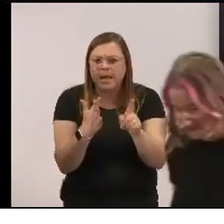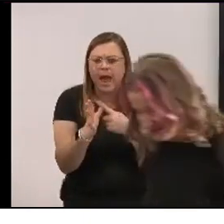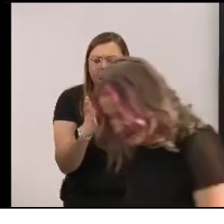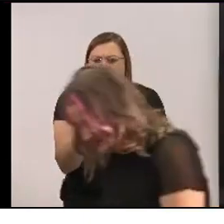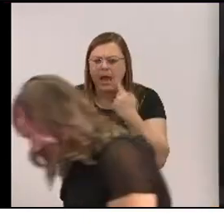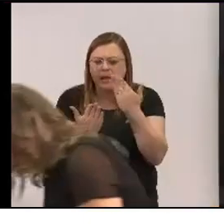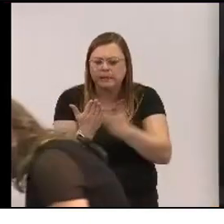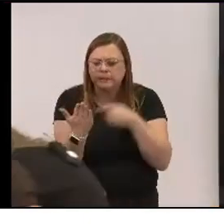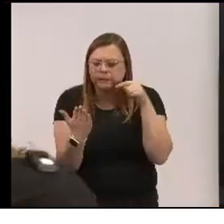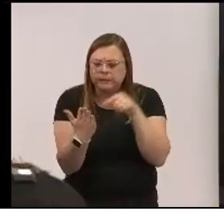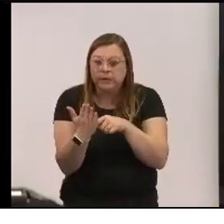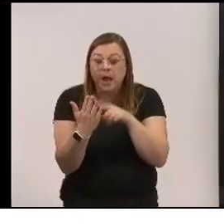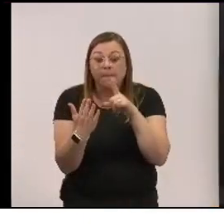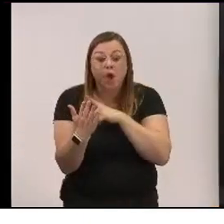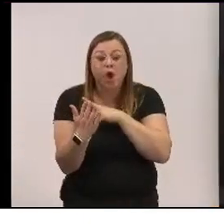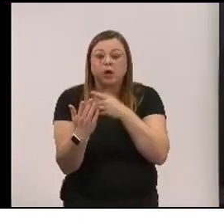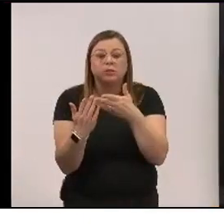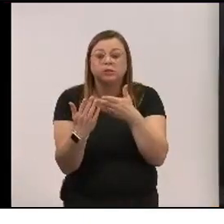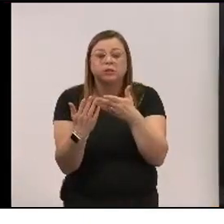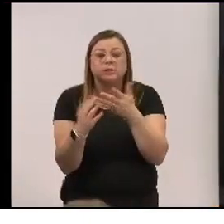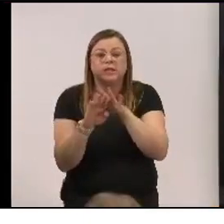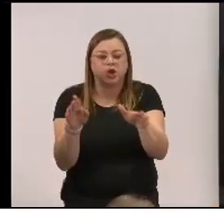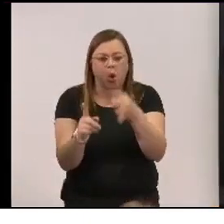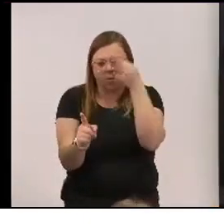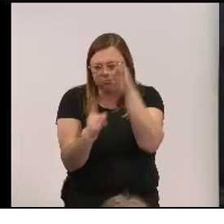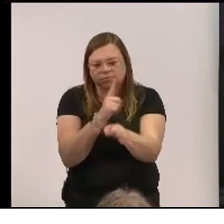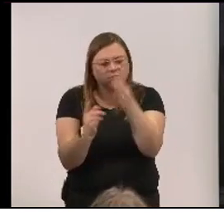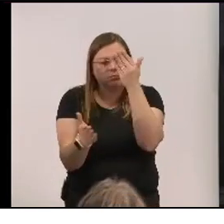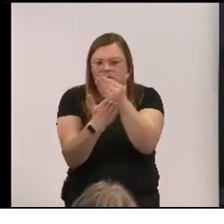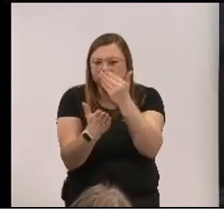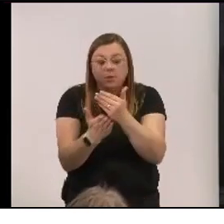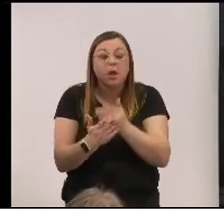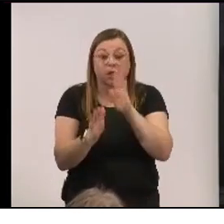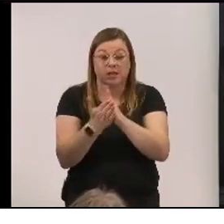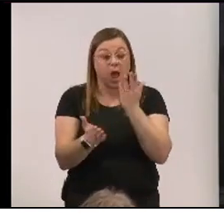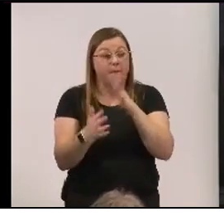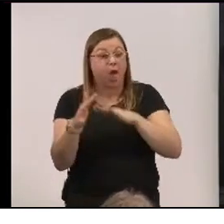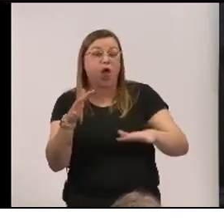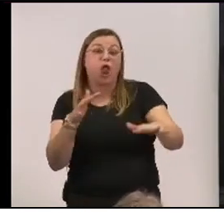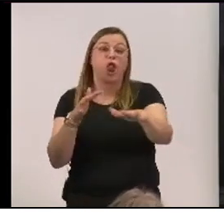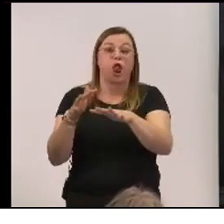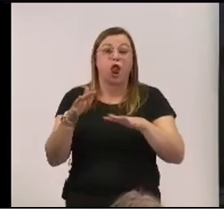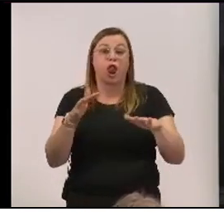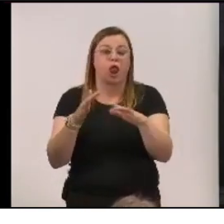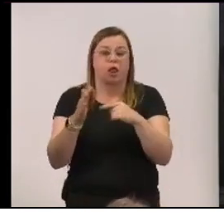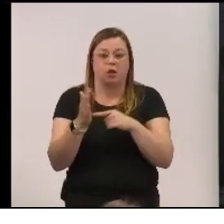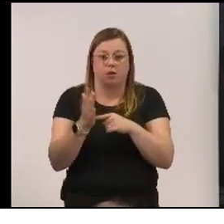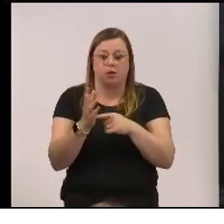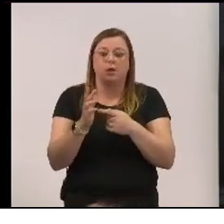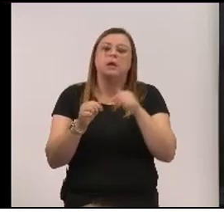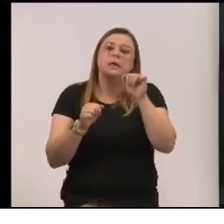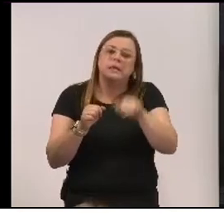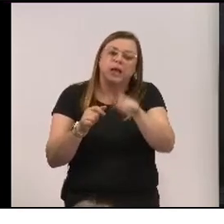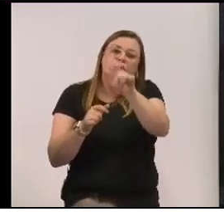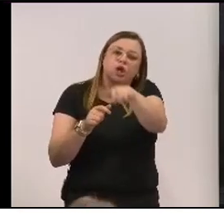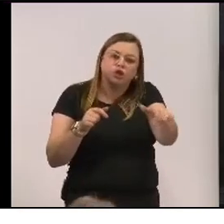because it's really ambiguous in parts. You know, although it's a consumer facing act and